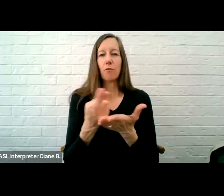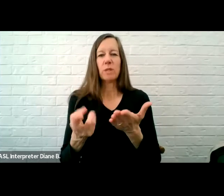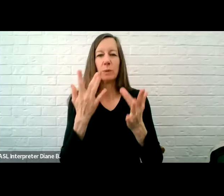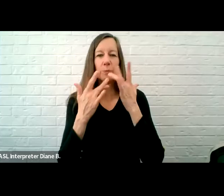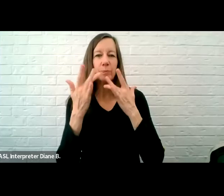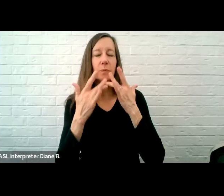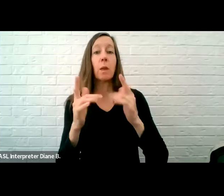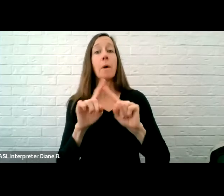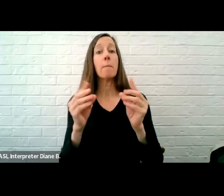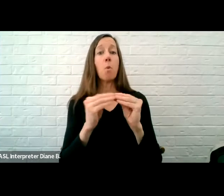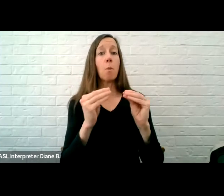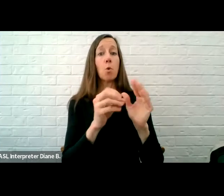There next slide. Please.